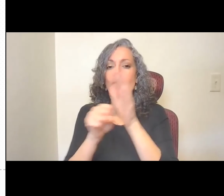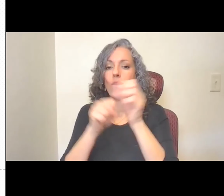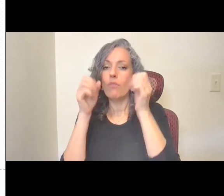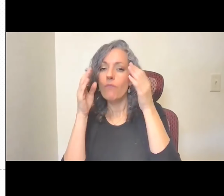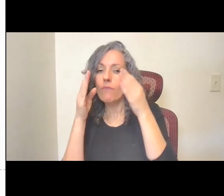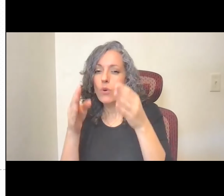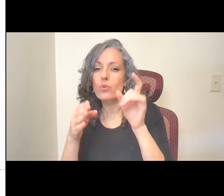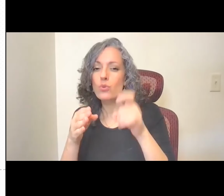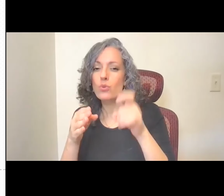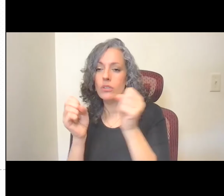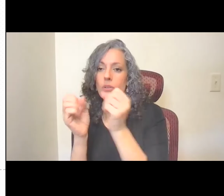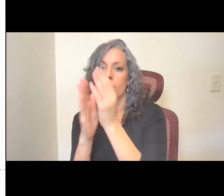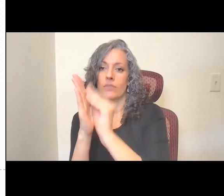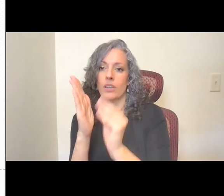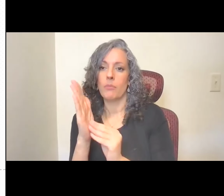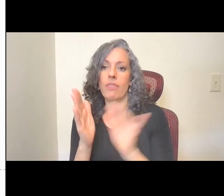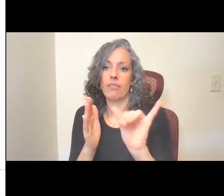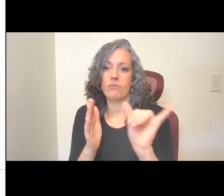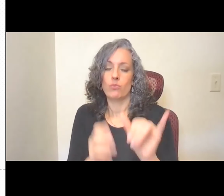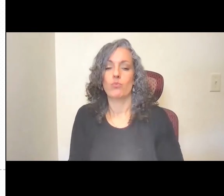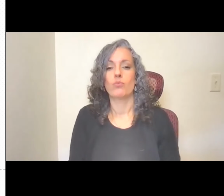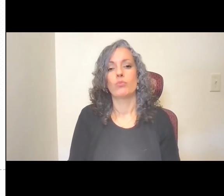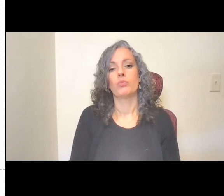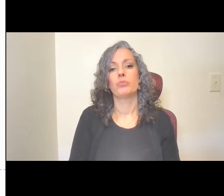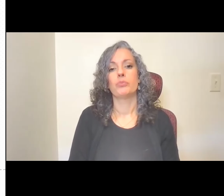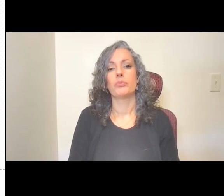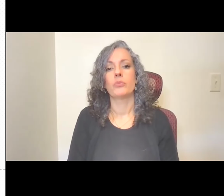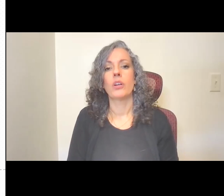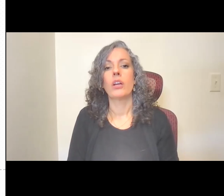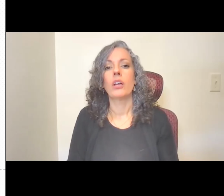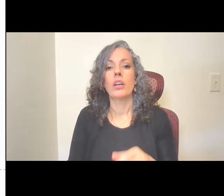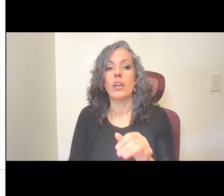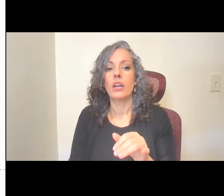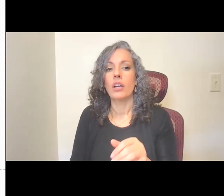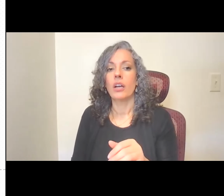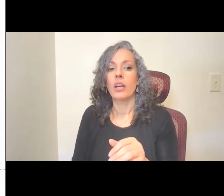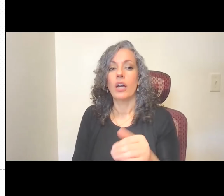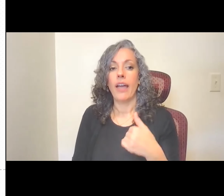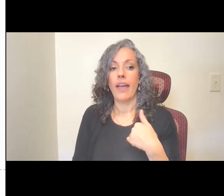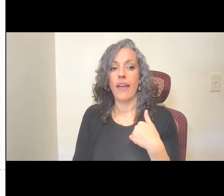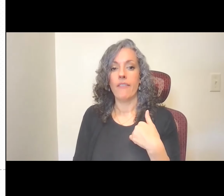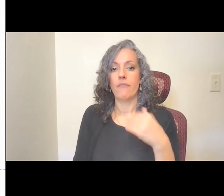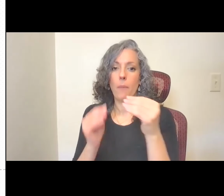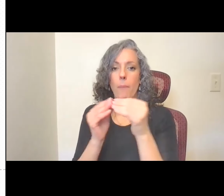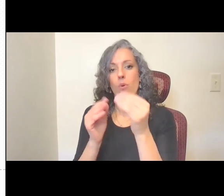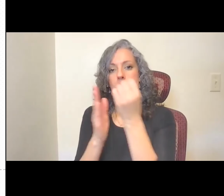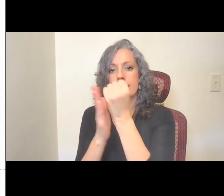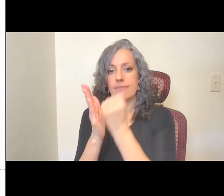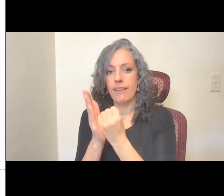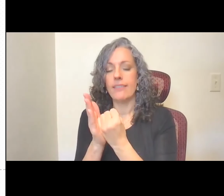that as well. Project checkboxes or radio button, I have more states. I have default, focus checked,